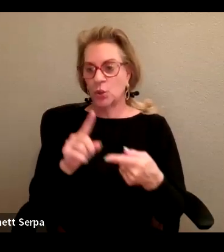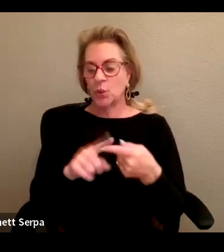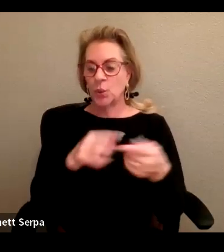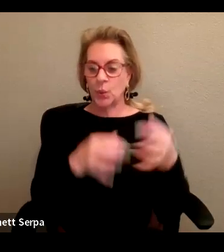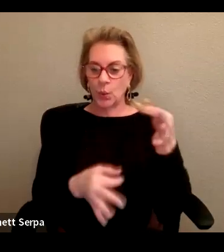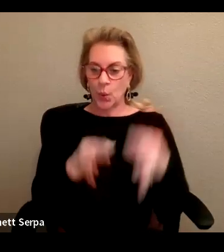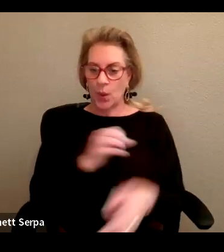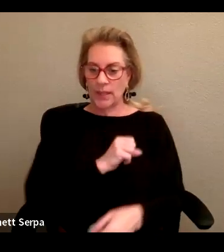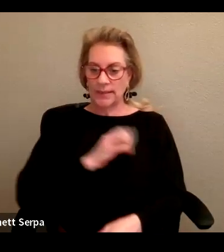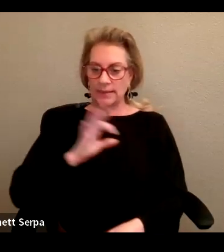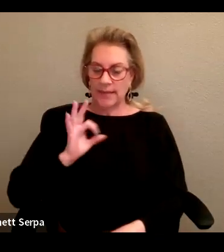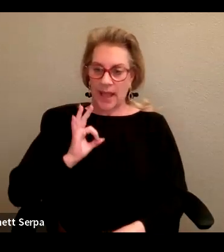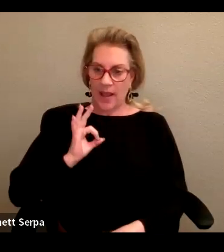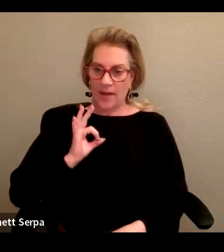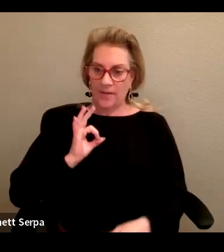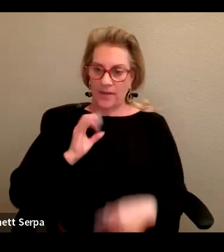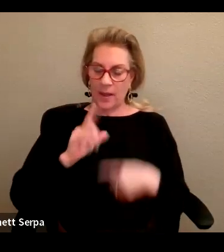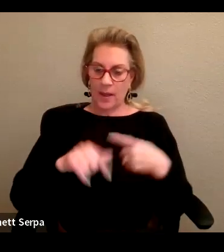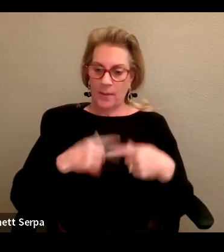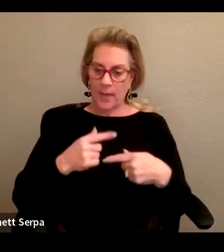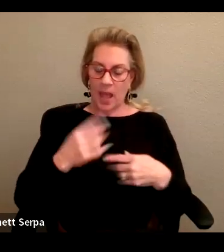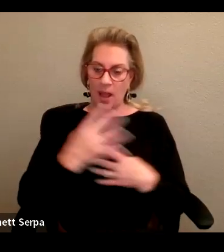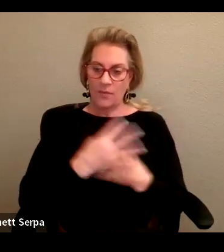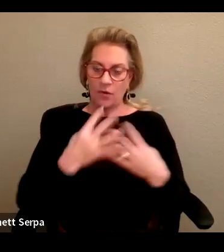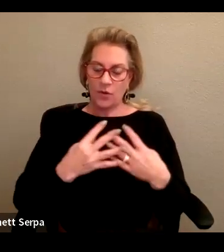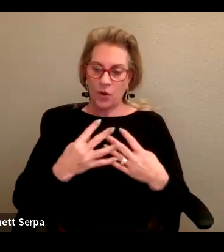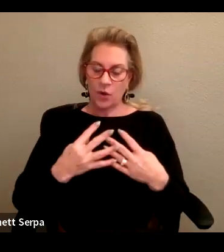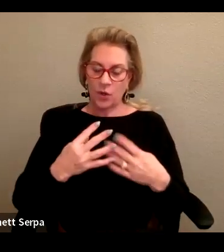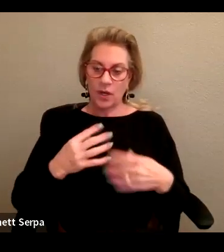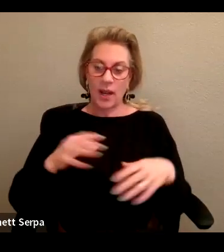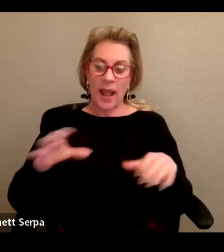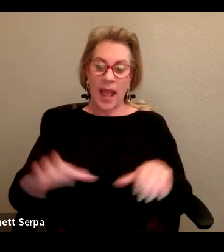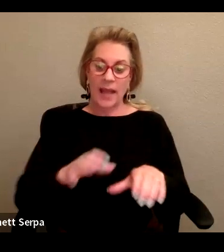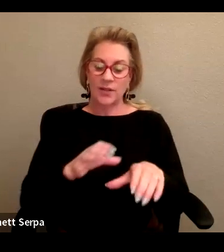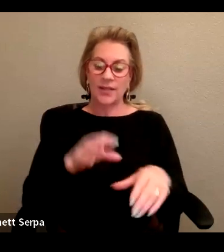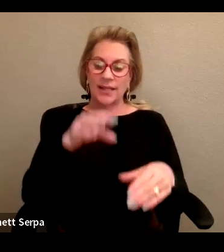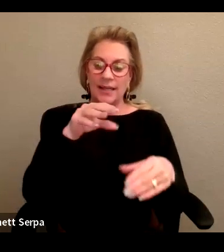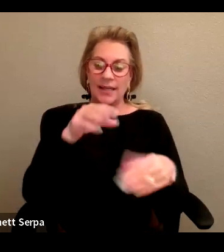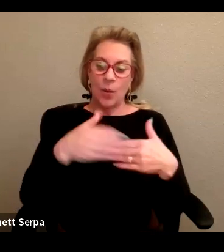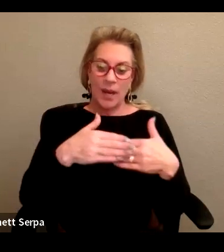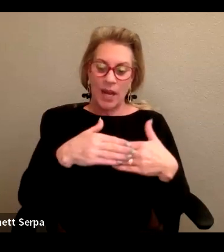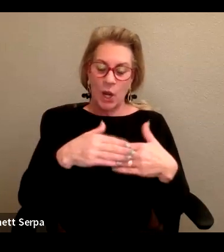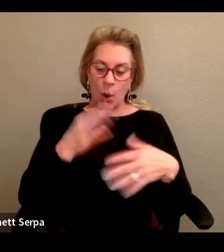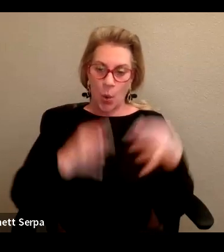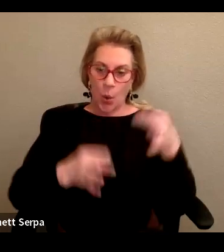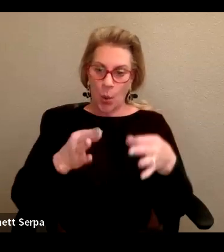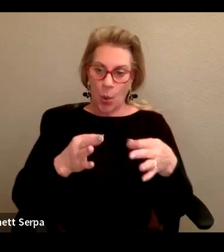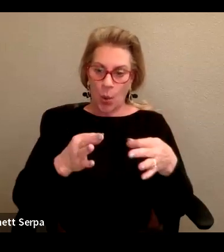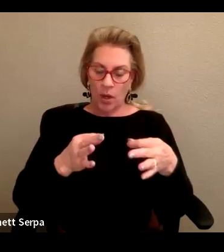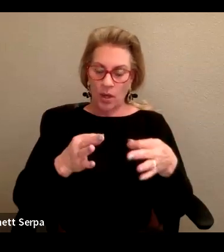regarding immigration enforcement activities at or near cour houses they provide an overview